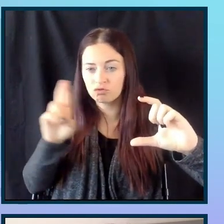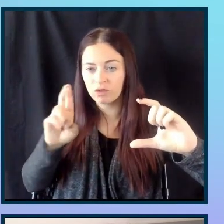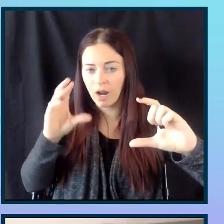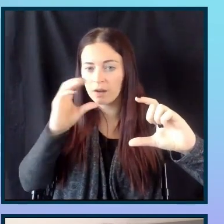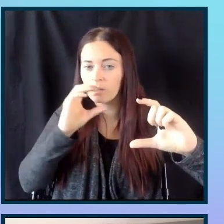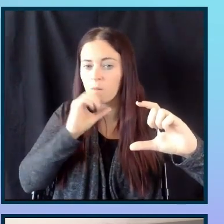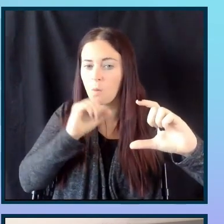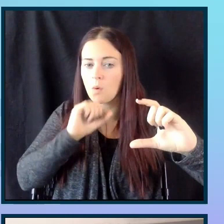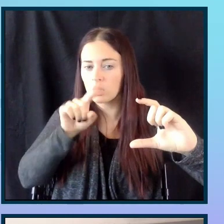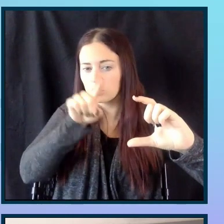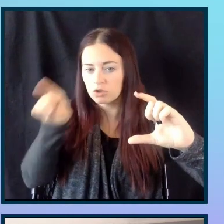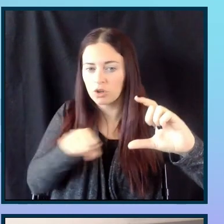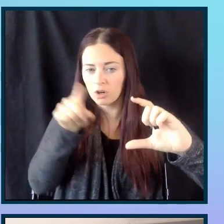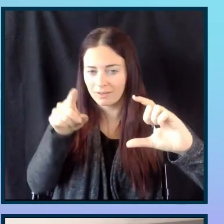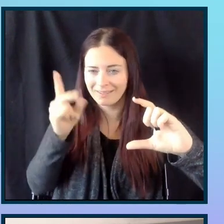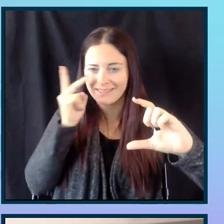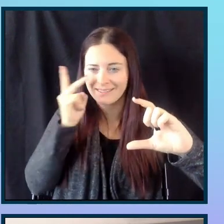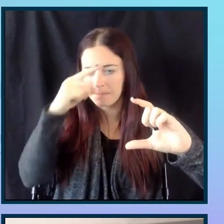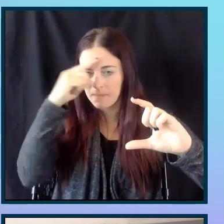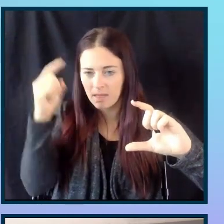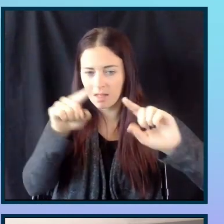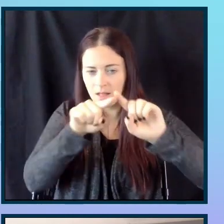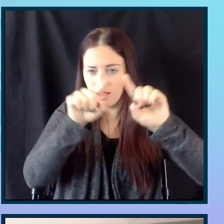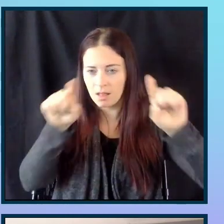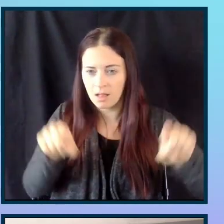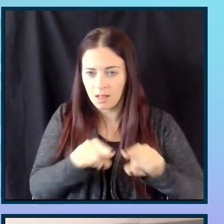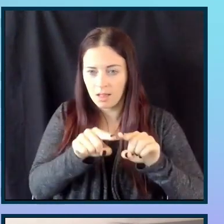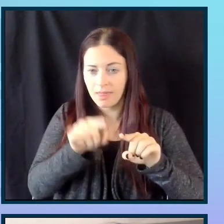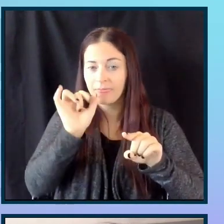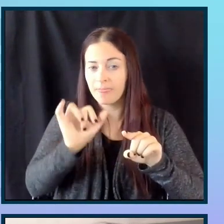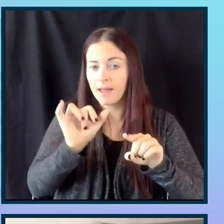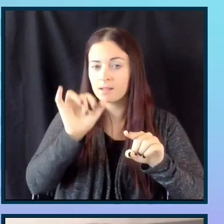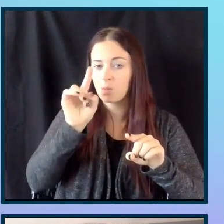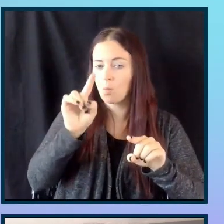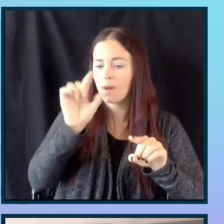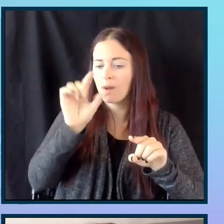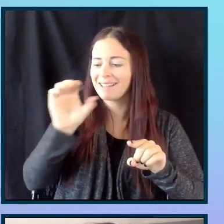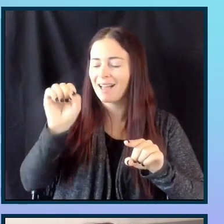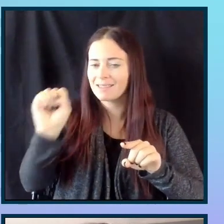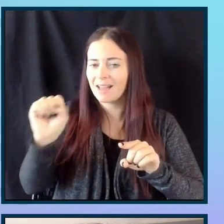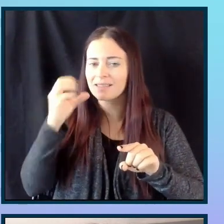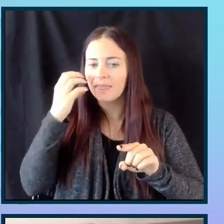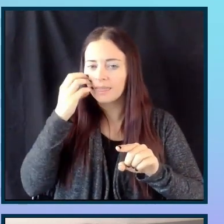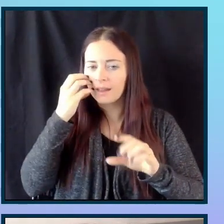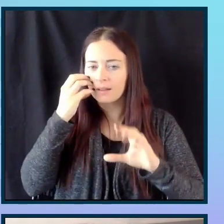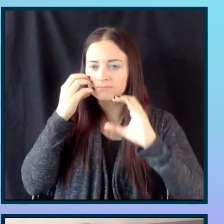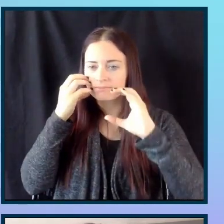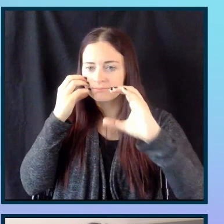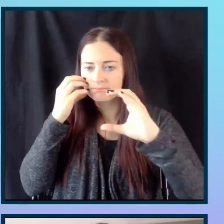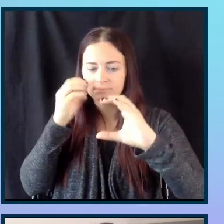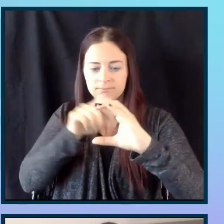around that button as a focus indicator, you're good. That's fine. That is the easiest way to pass this requirement.